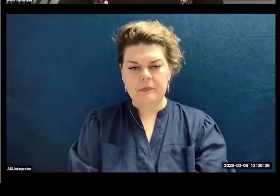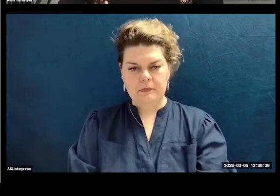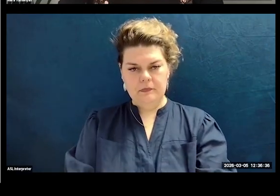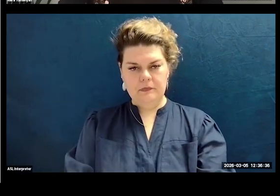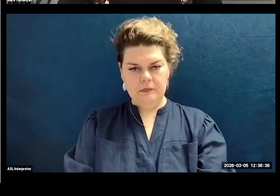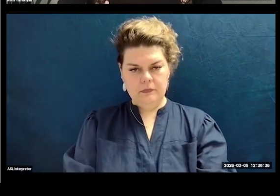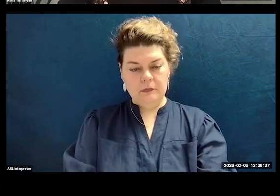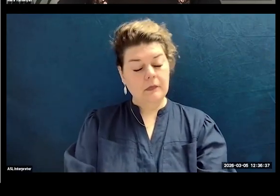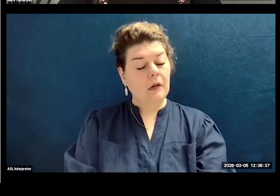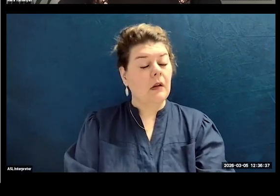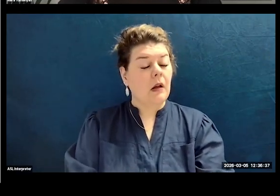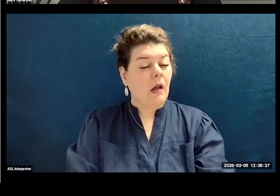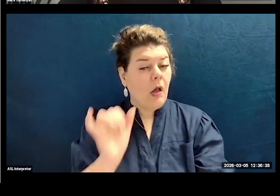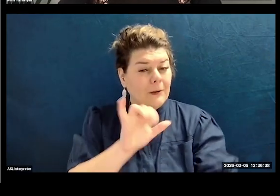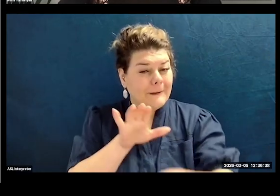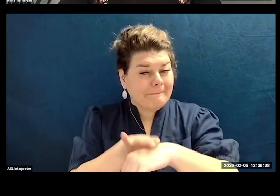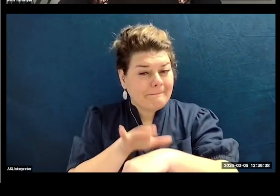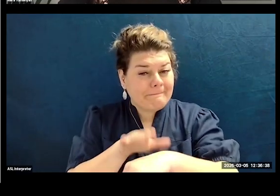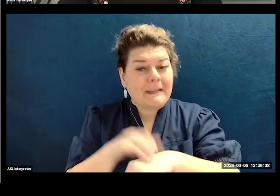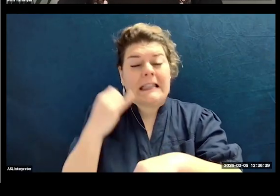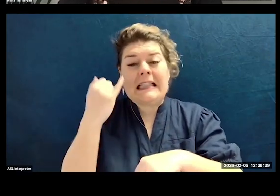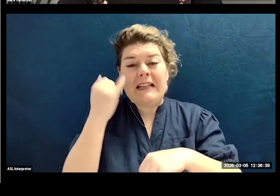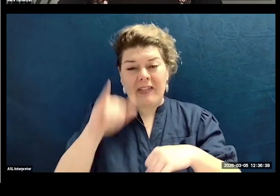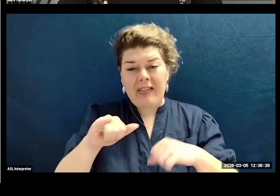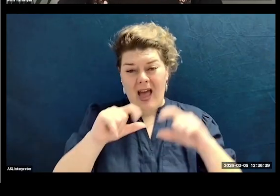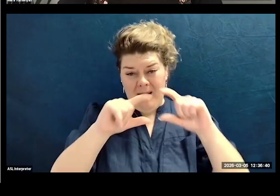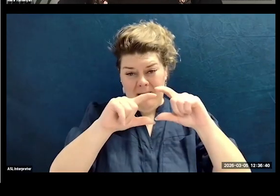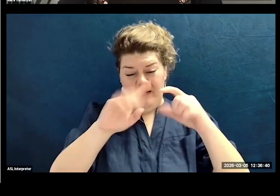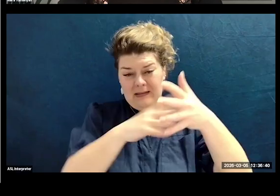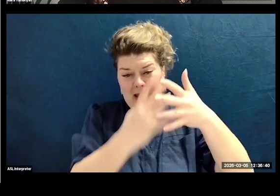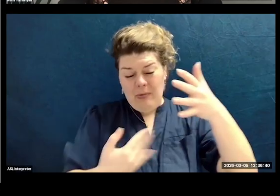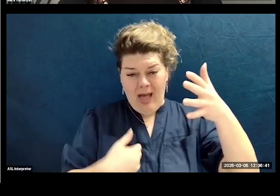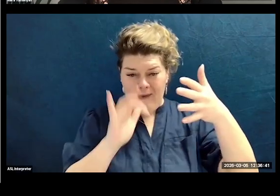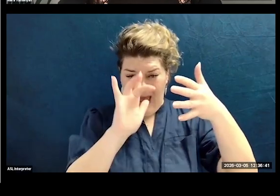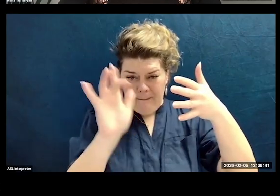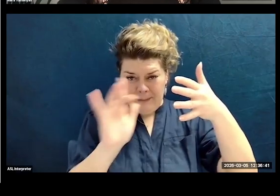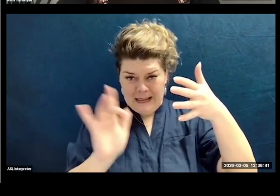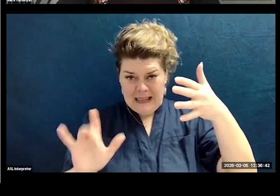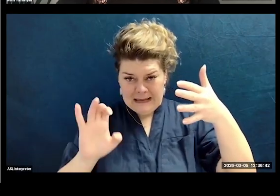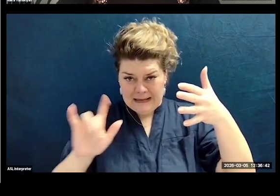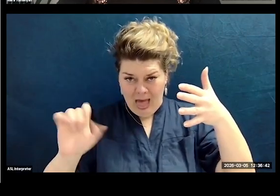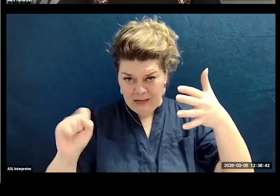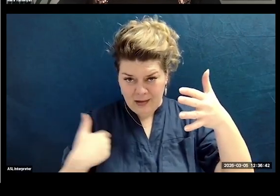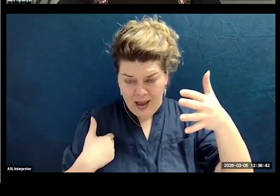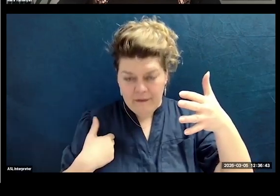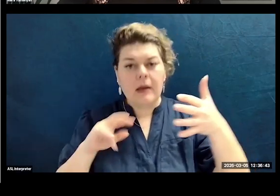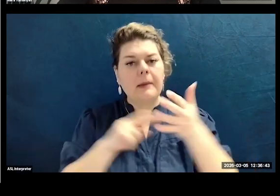Also, be careful with empty cells. Usually, empty cells can signal to assistive technology